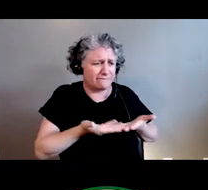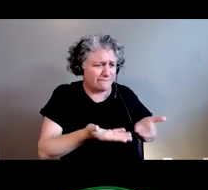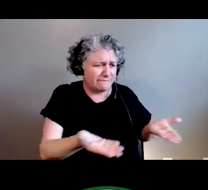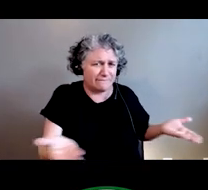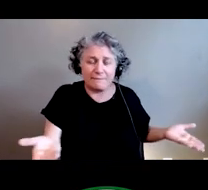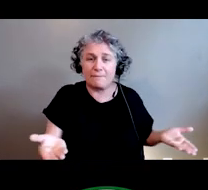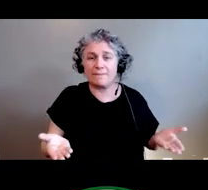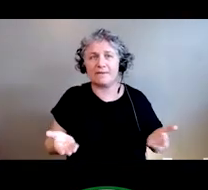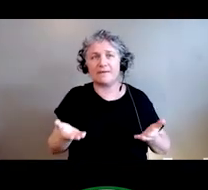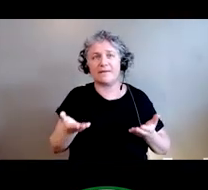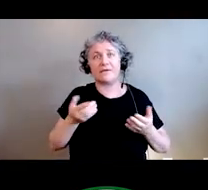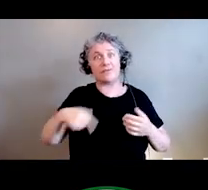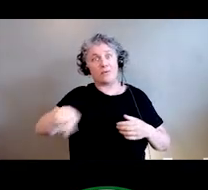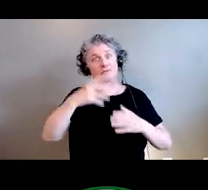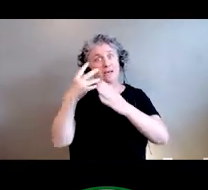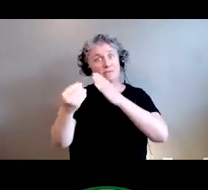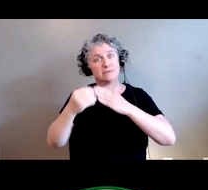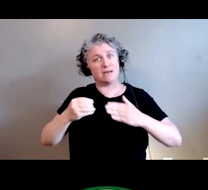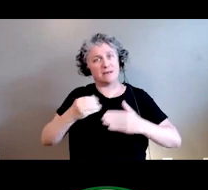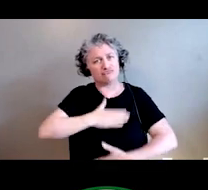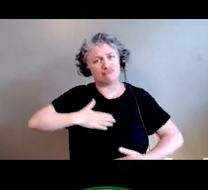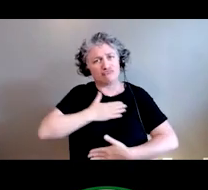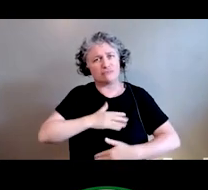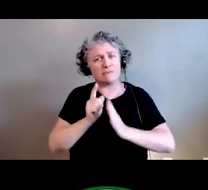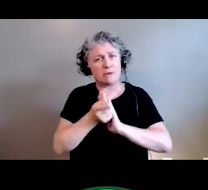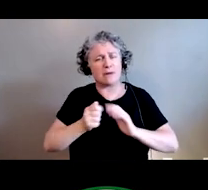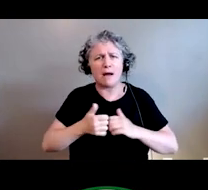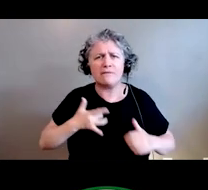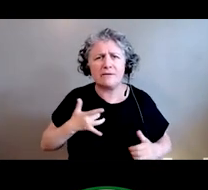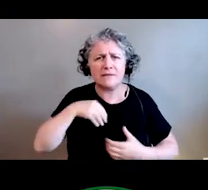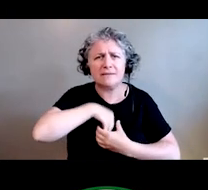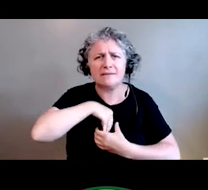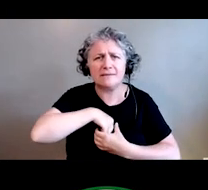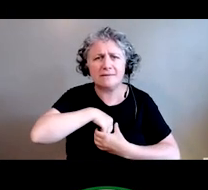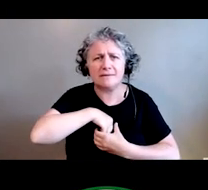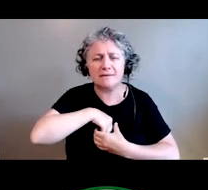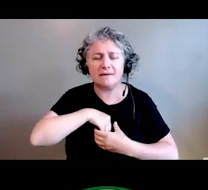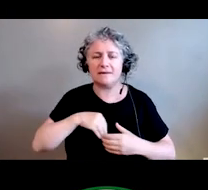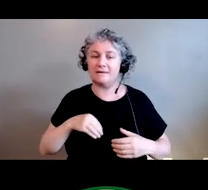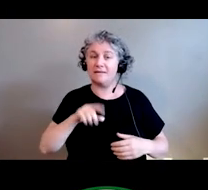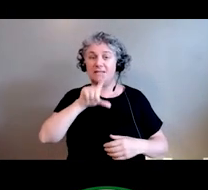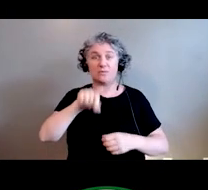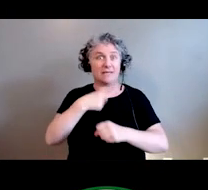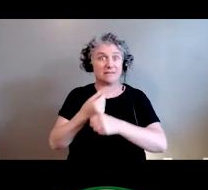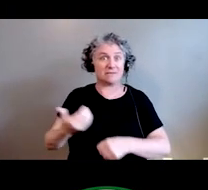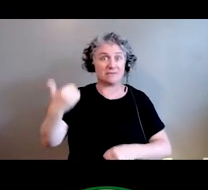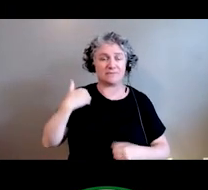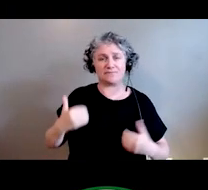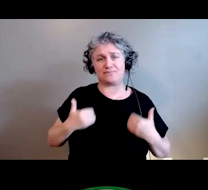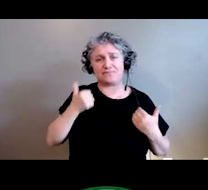Over 20 years ago, a young girl had such an experience. The experience and thrill of learning